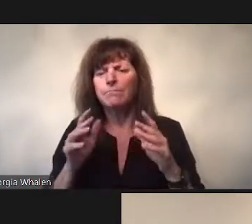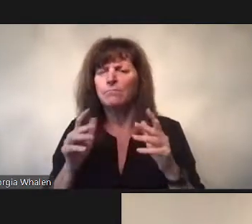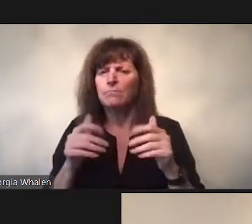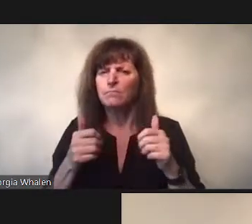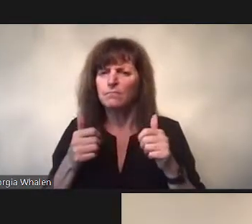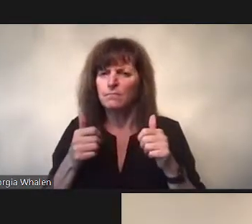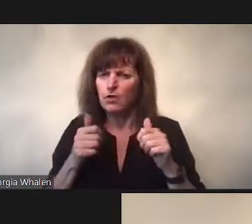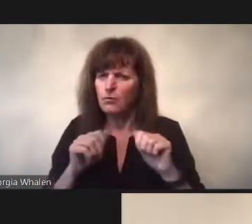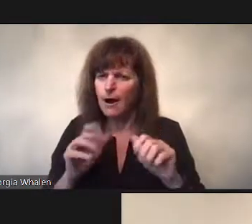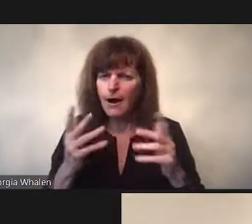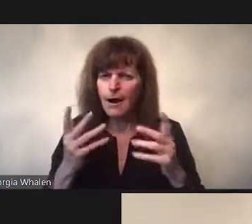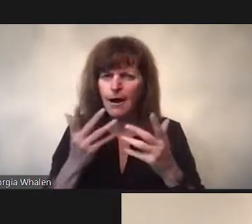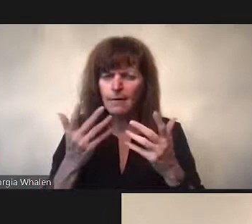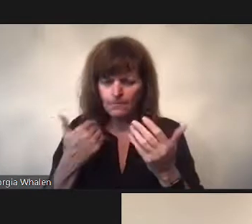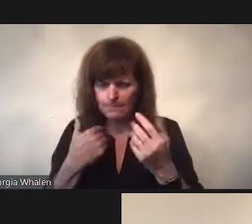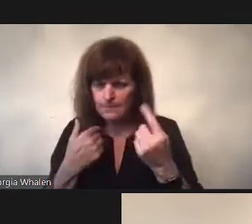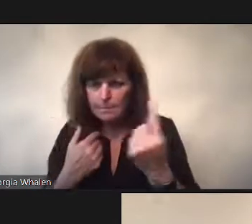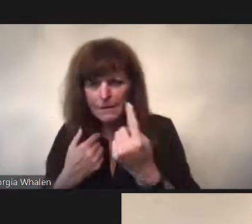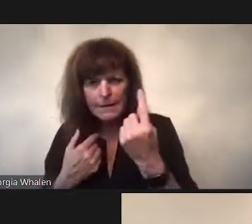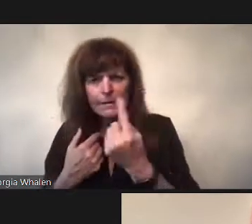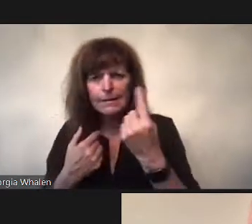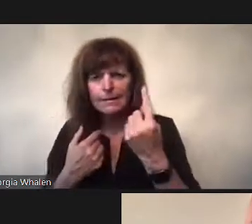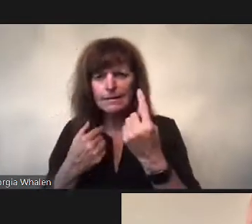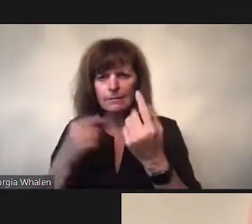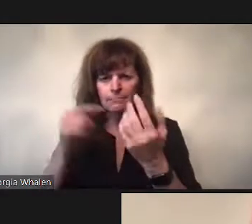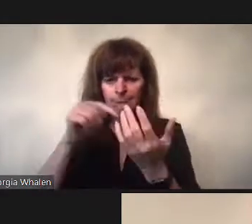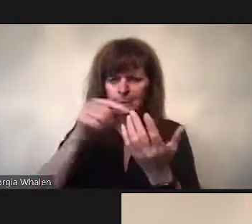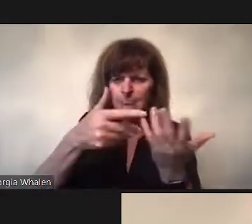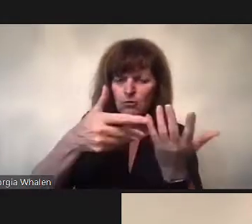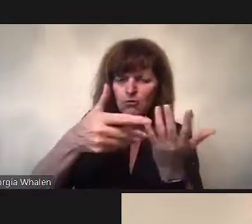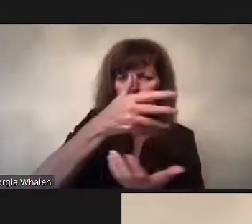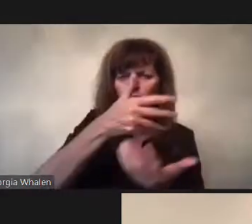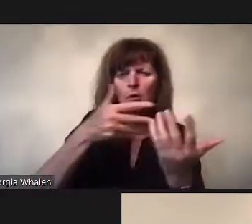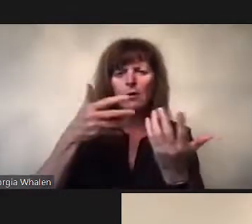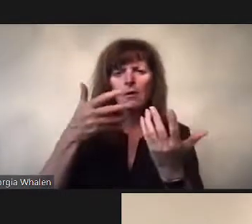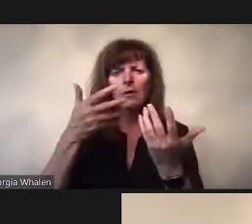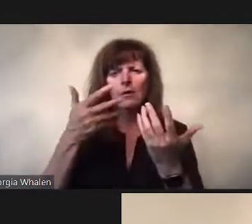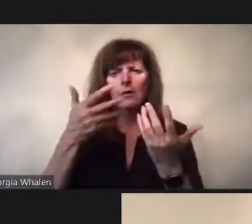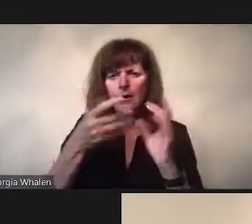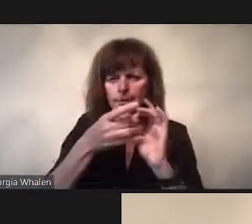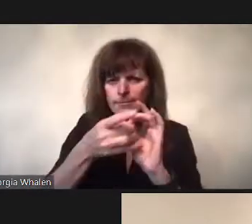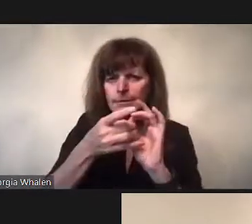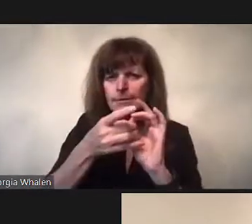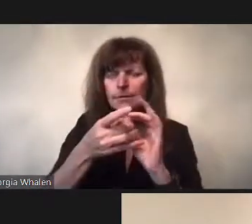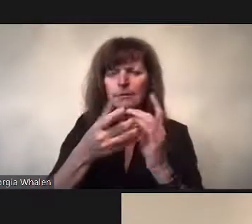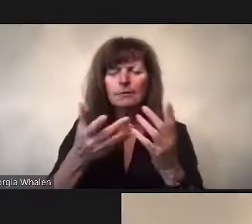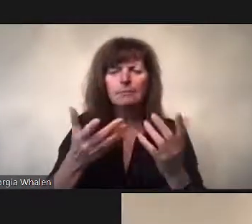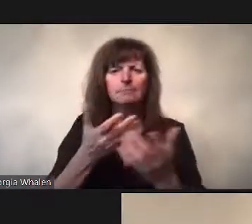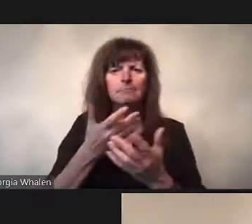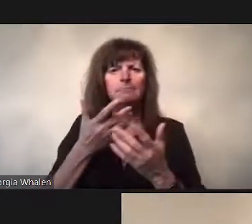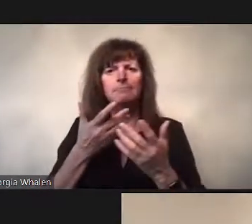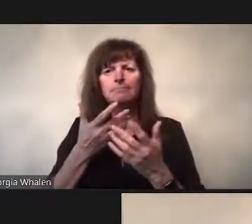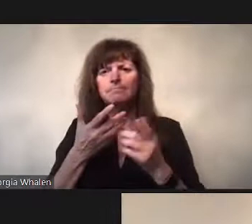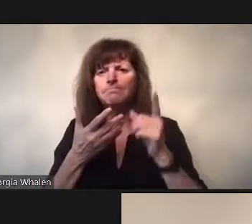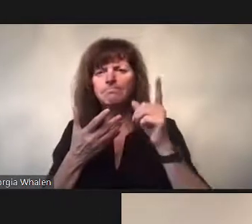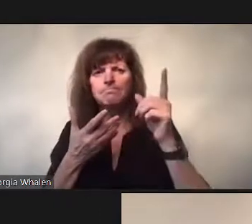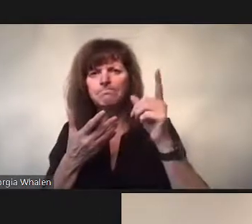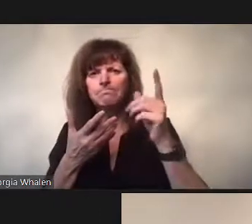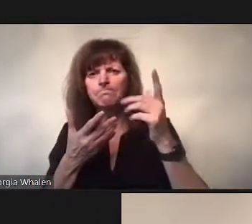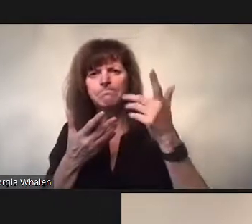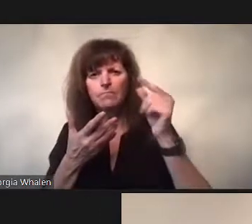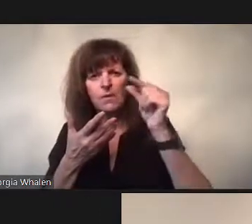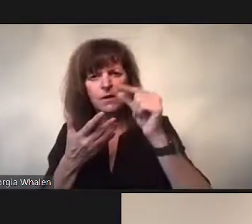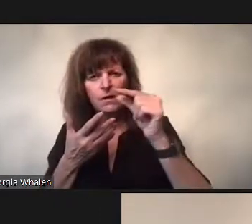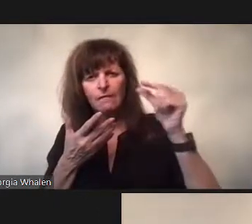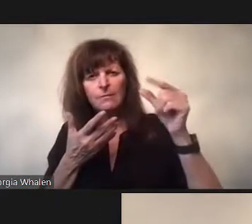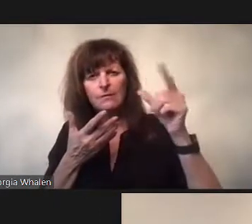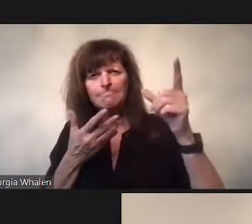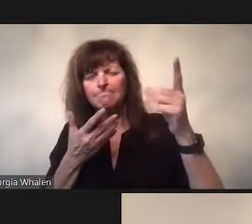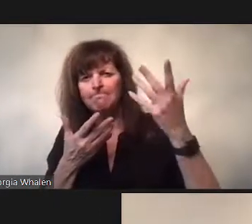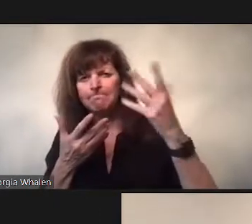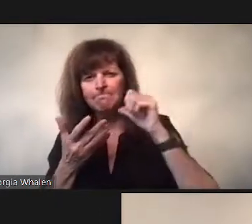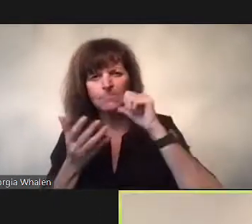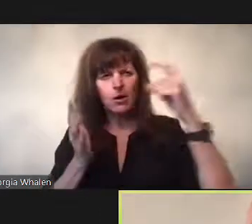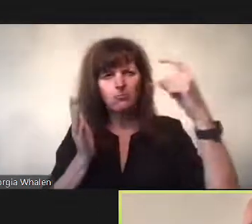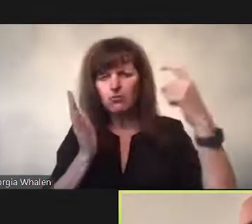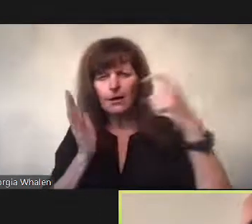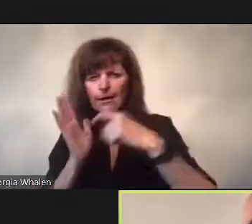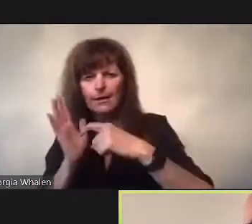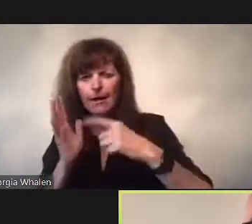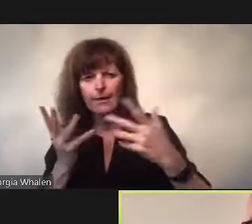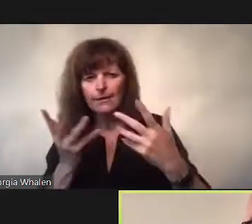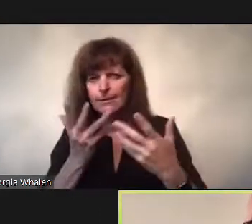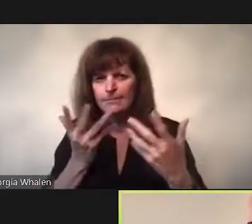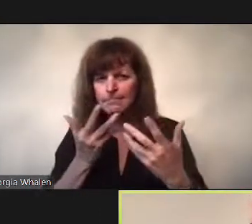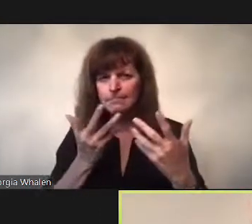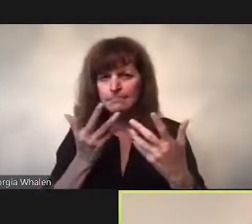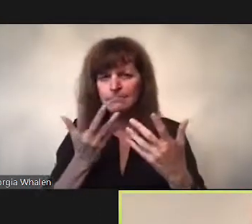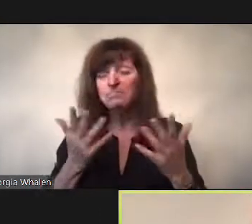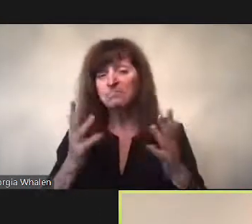And that makes an interesting … brings an interesting angle to the value that sex has for this community, both int eh form of sociability.